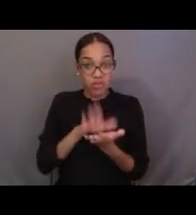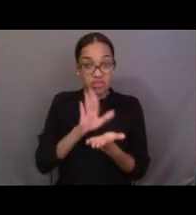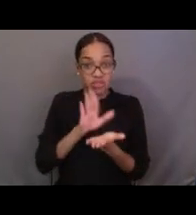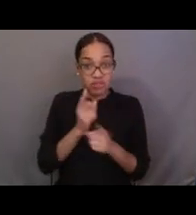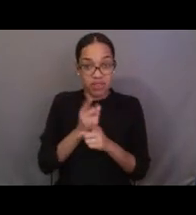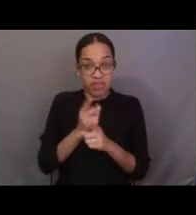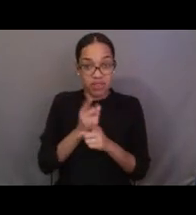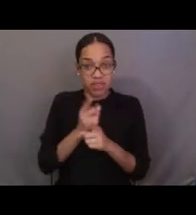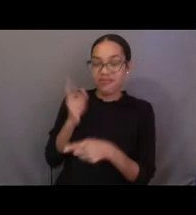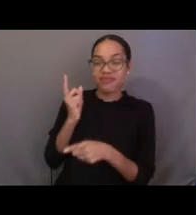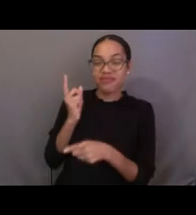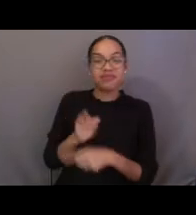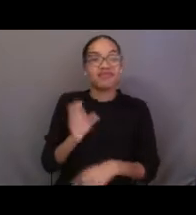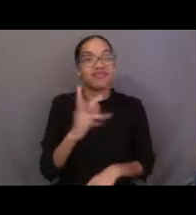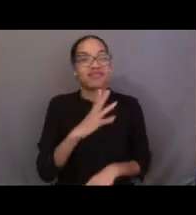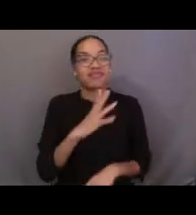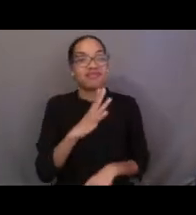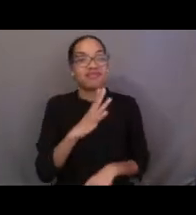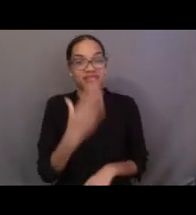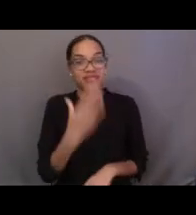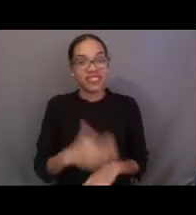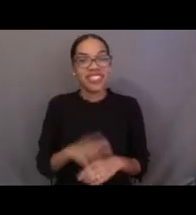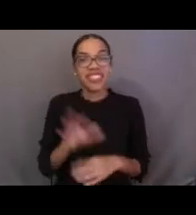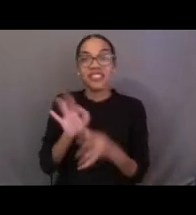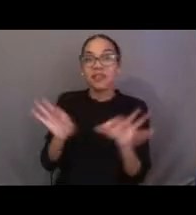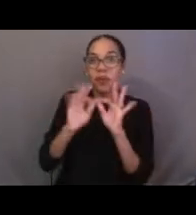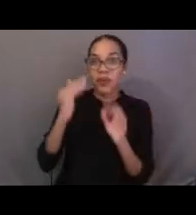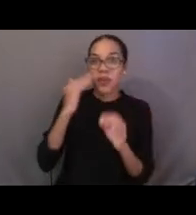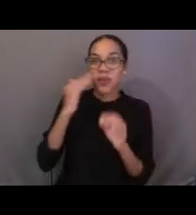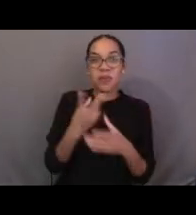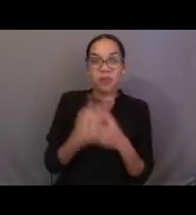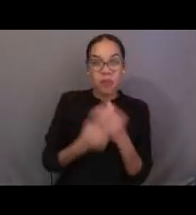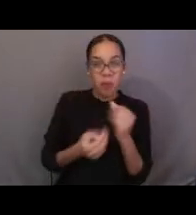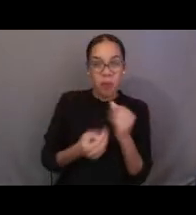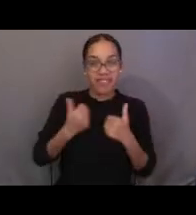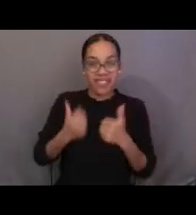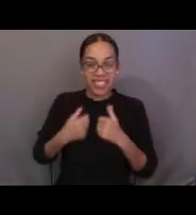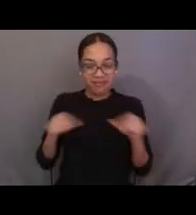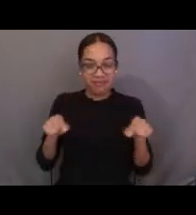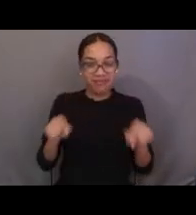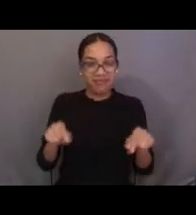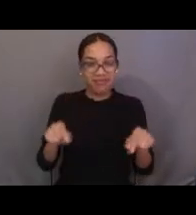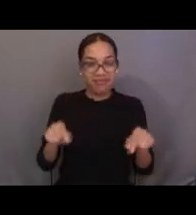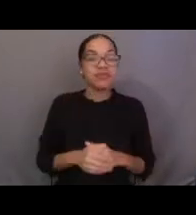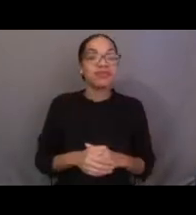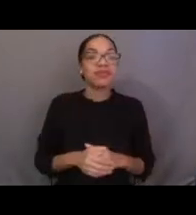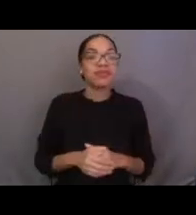[Grace] Thank you. And that is an important thing to know. Okay, so we just set up an experiment with oysters